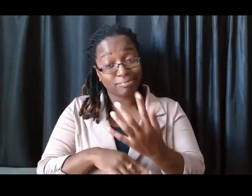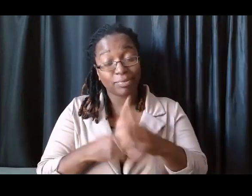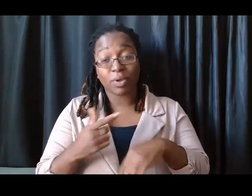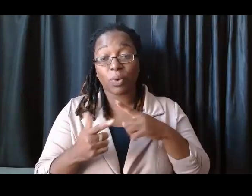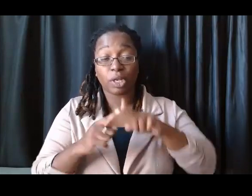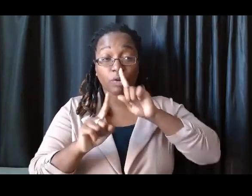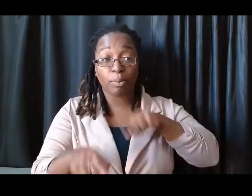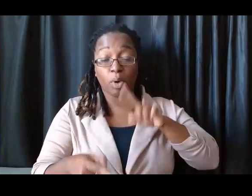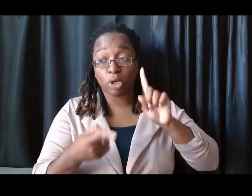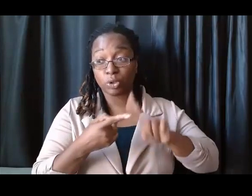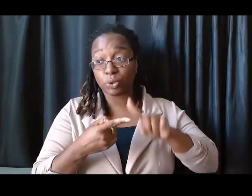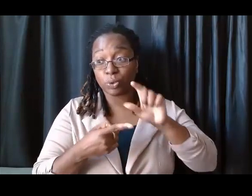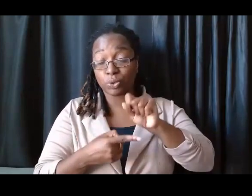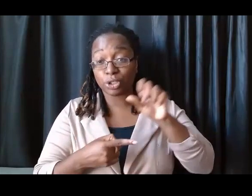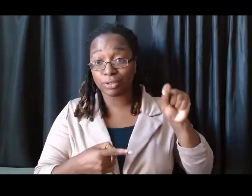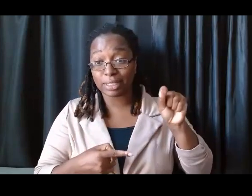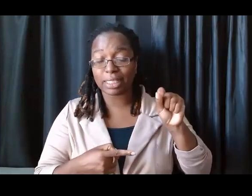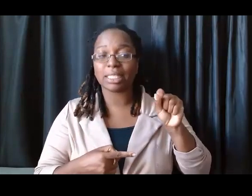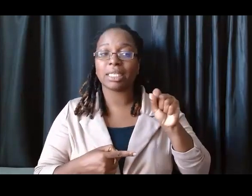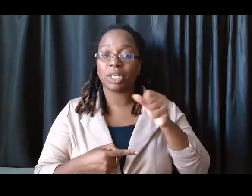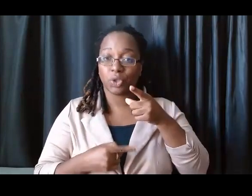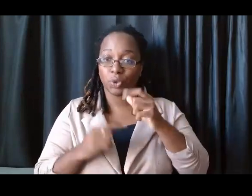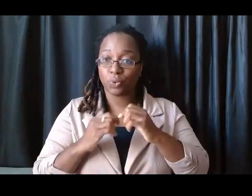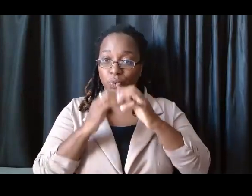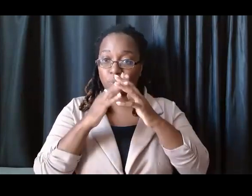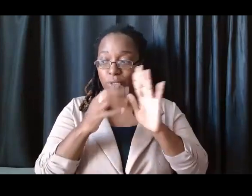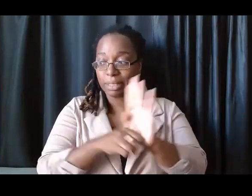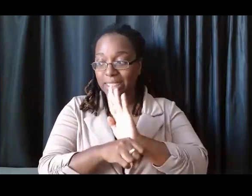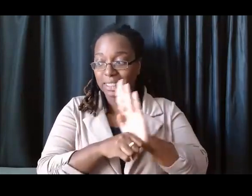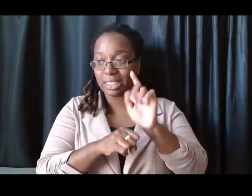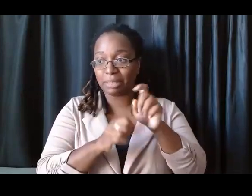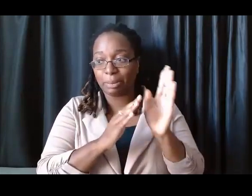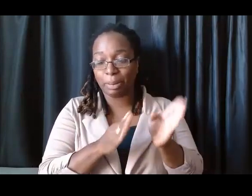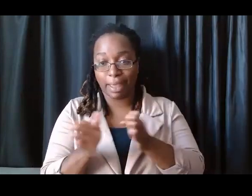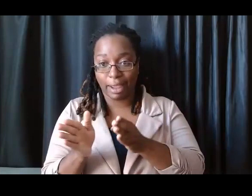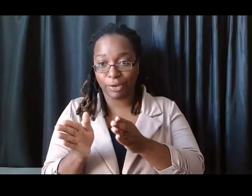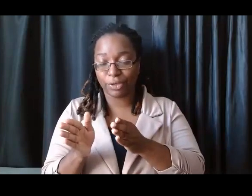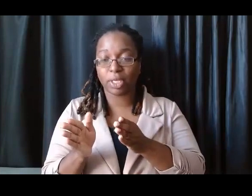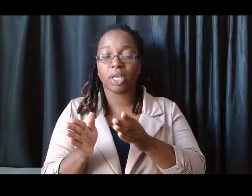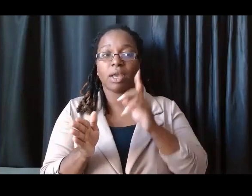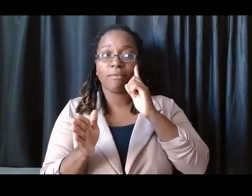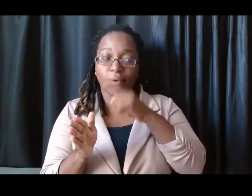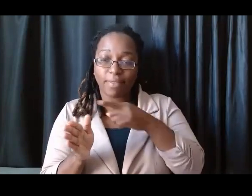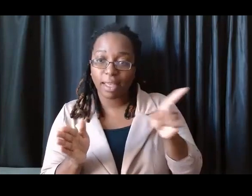that you're opening your business. I want you to be prepared for them to say